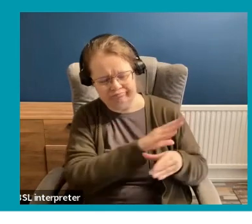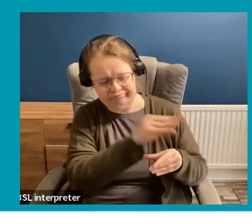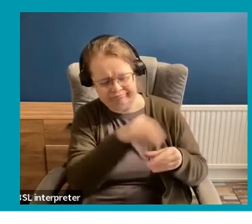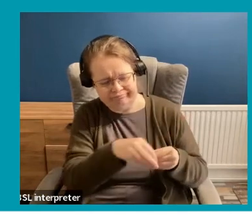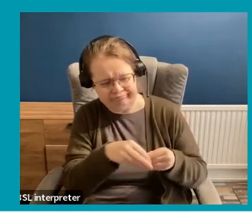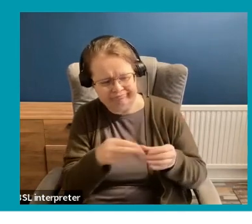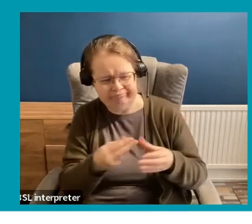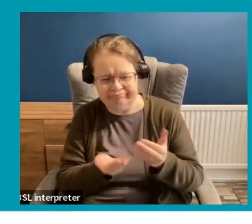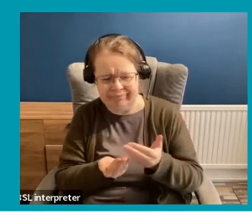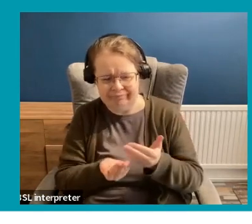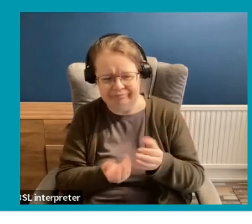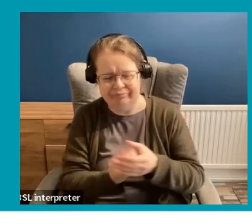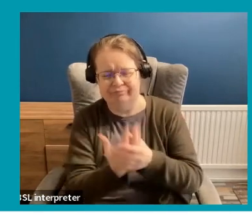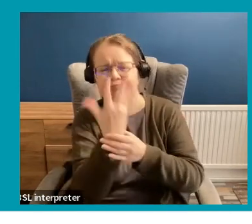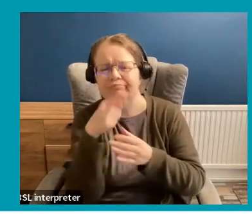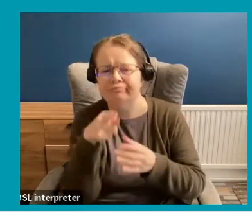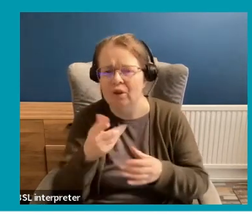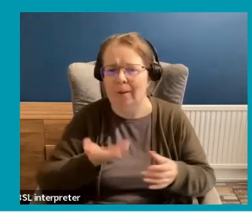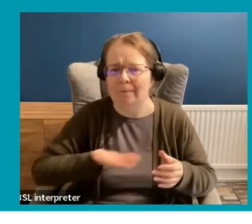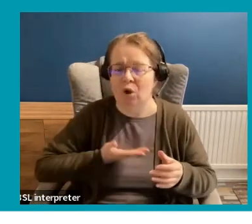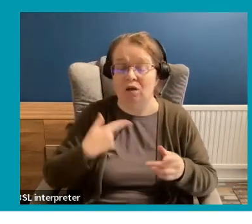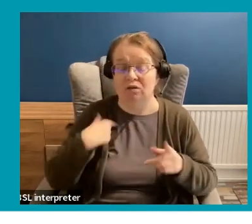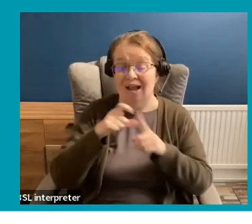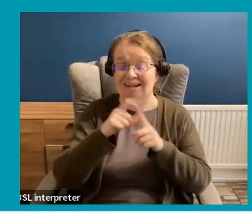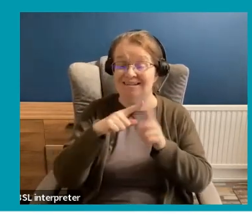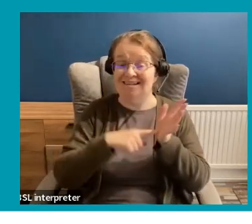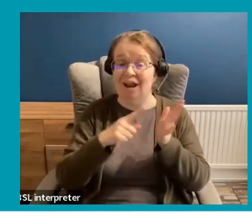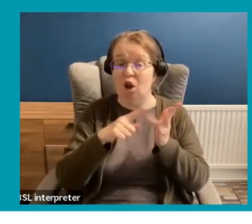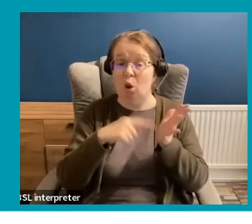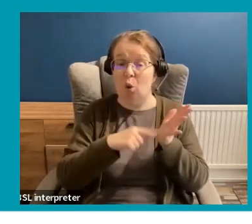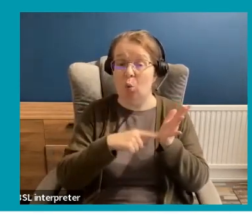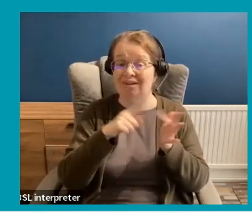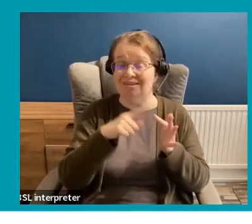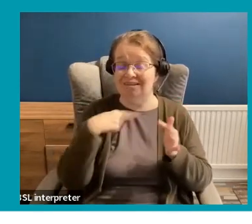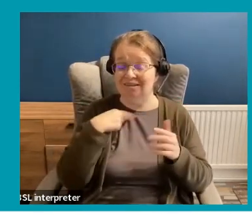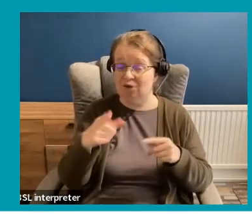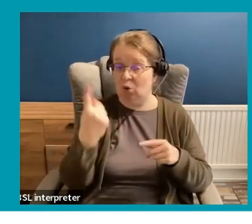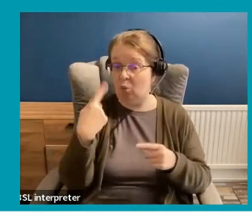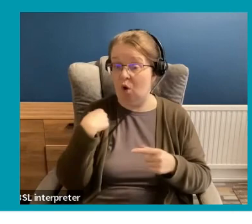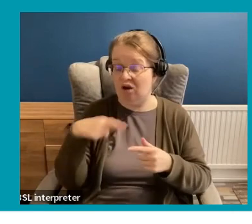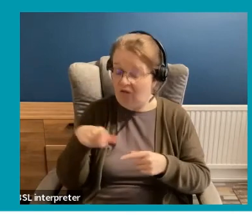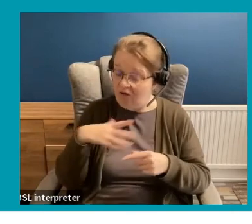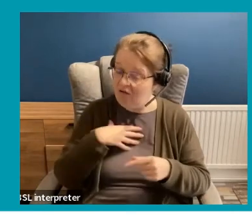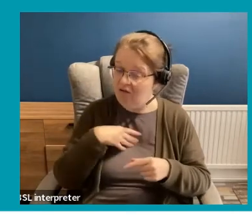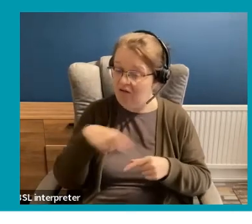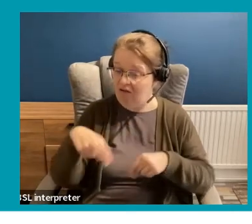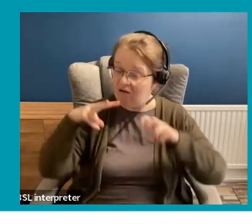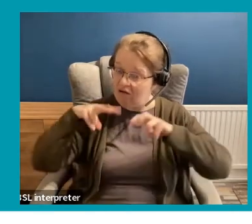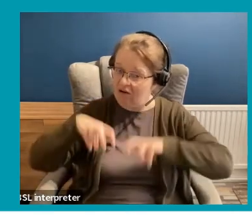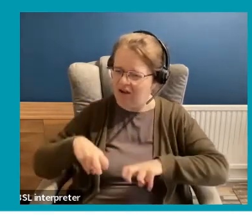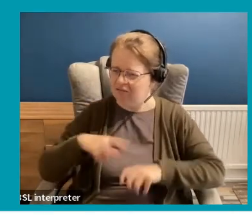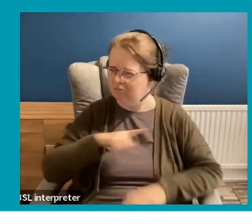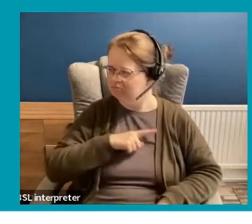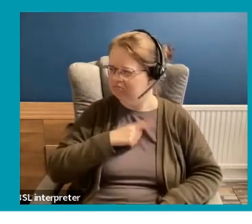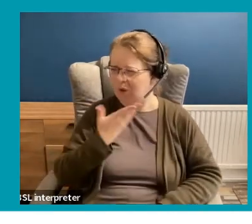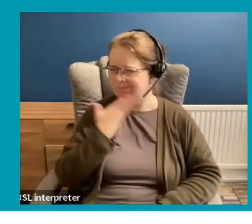That something I came across that Deloitte because we were looking at why we didn't have many women